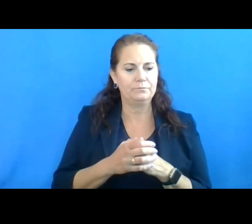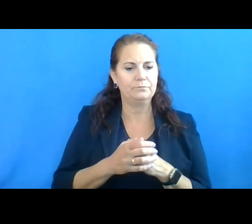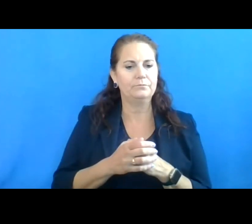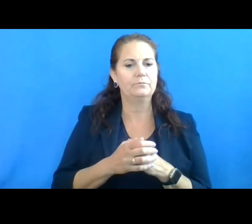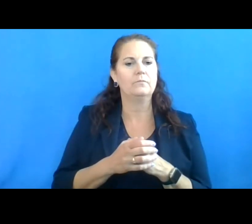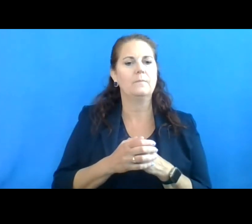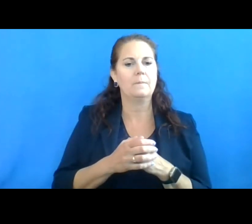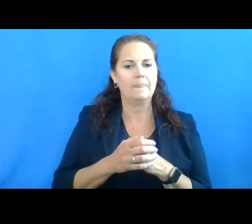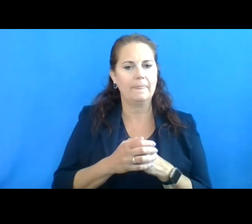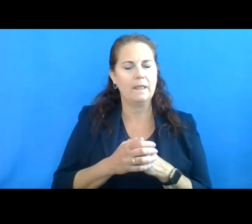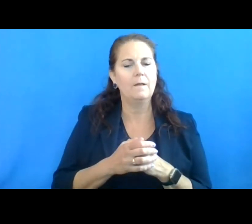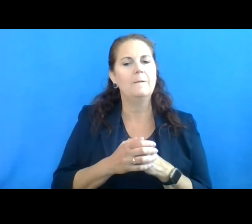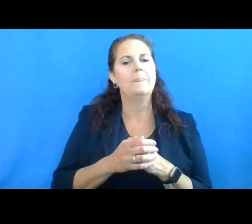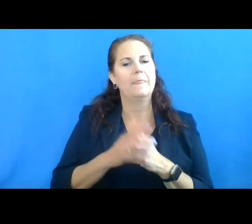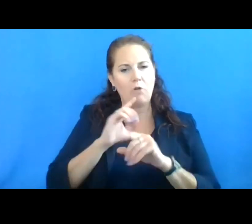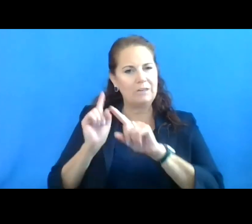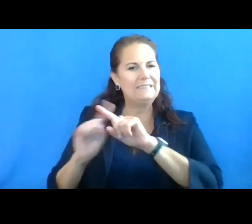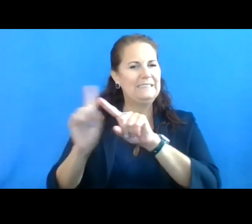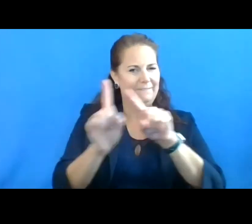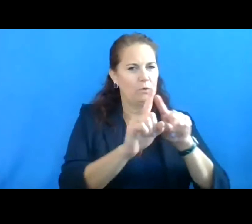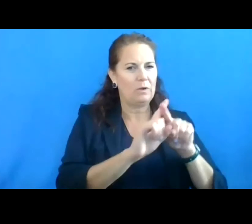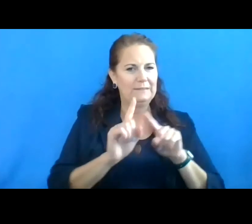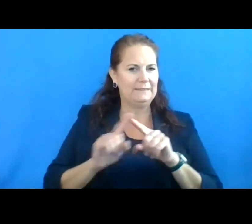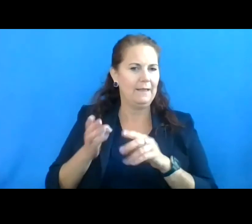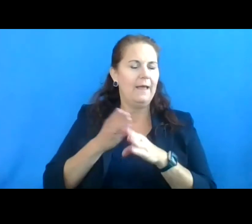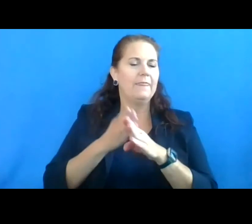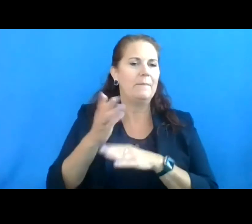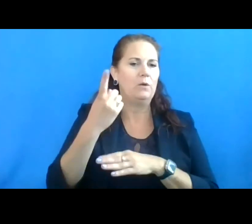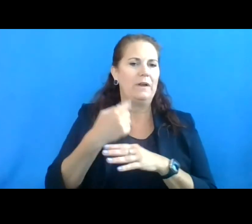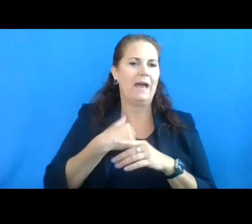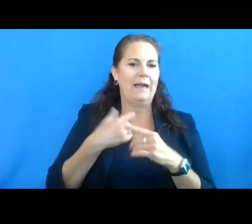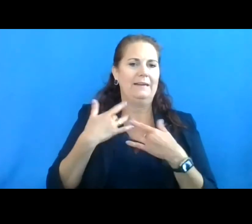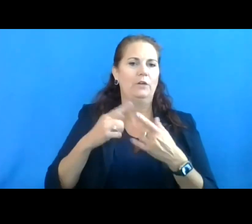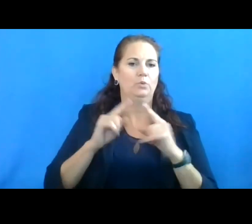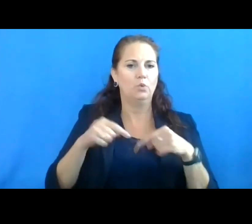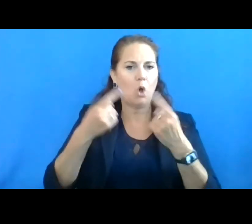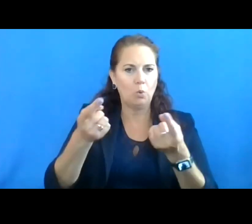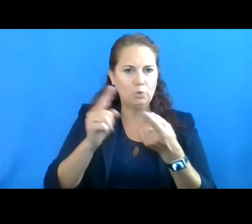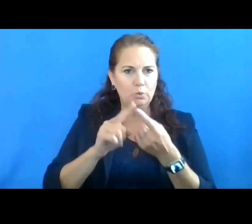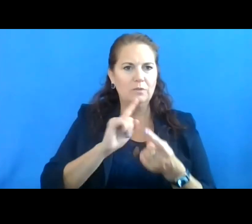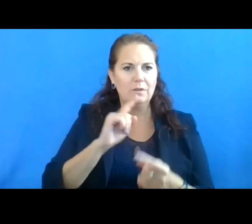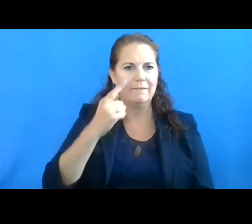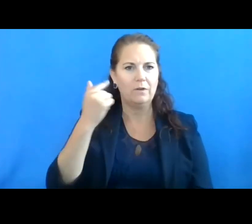And there are different ones. Probably the main ones I go to for trauma are Bessel van der Kolk.